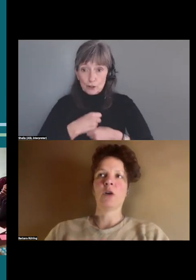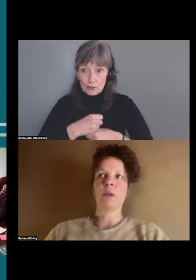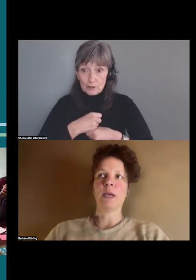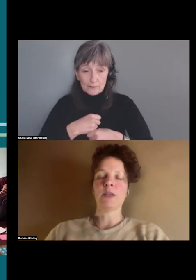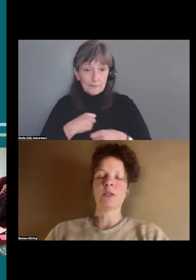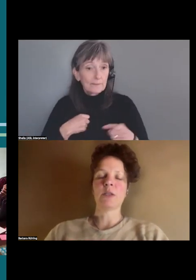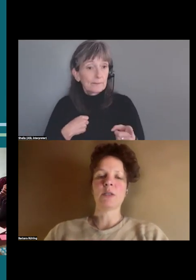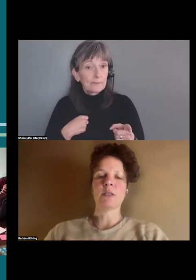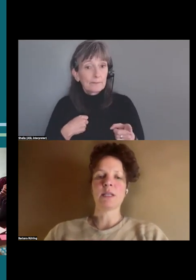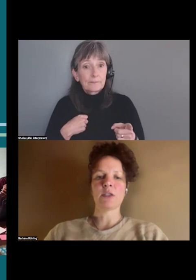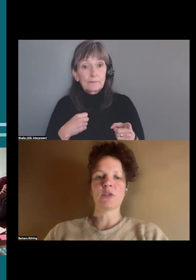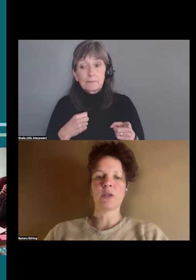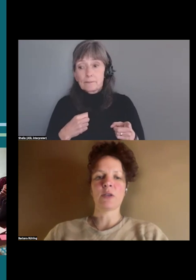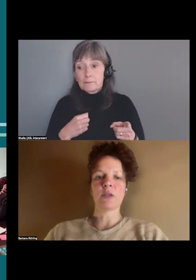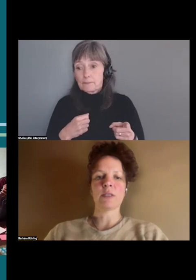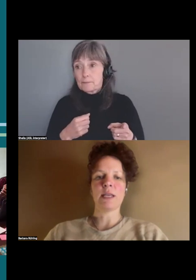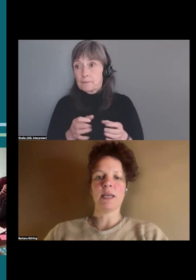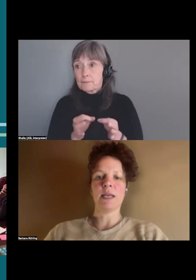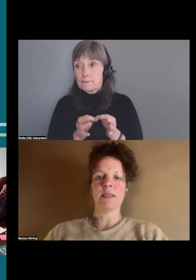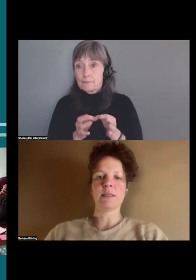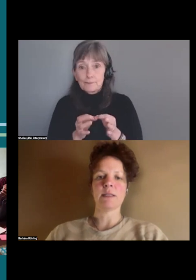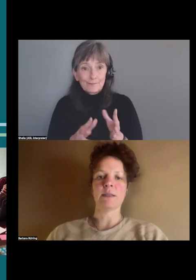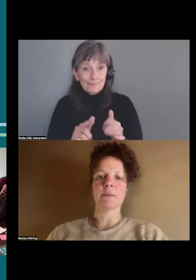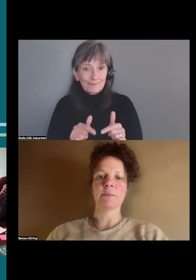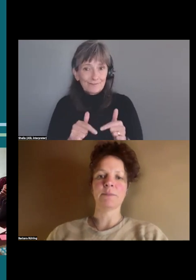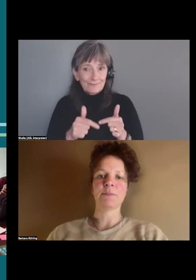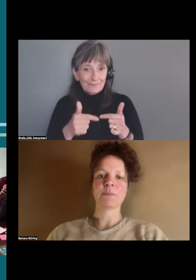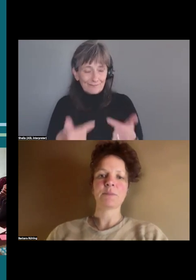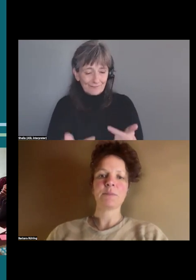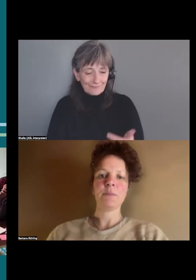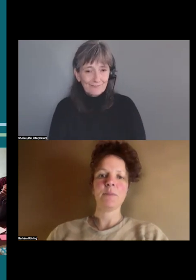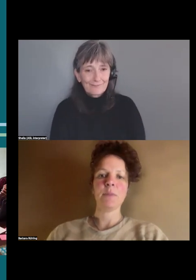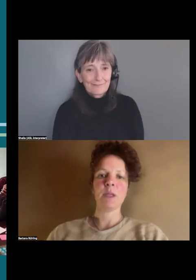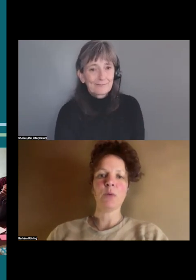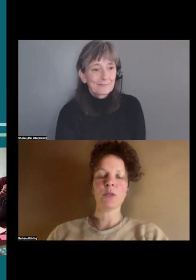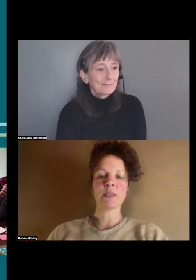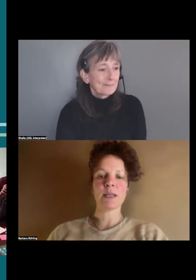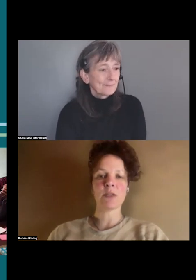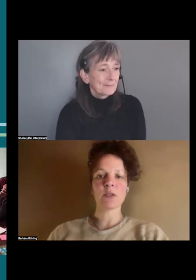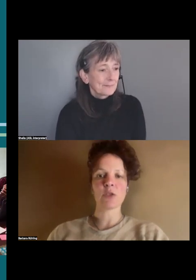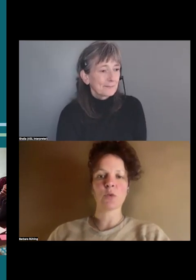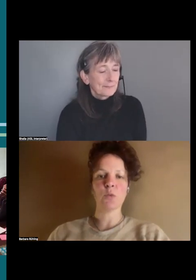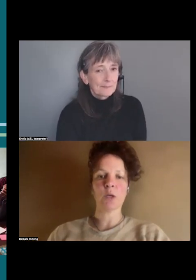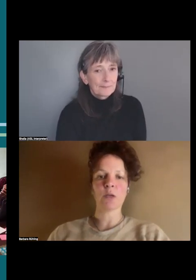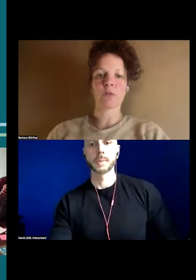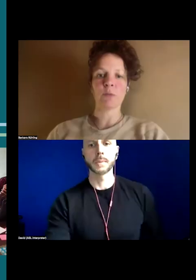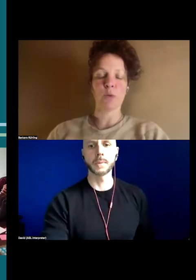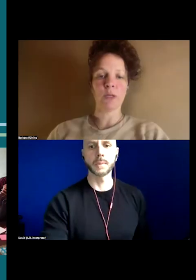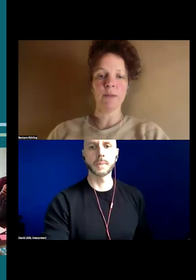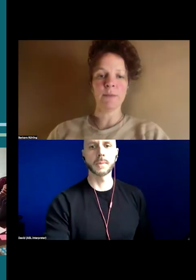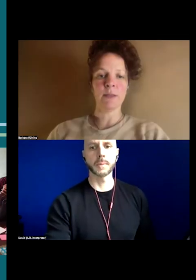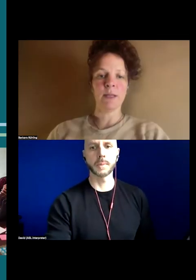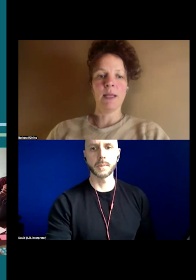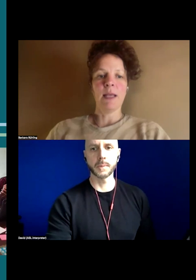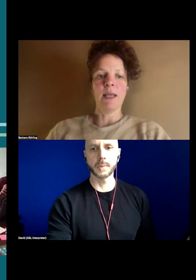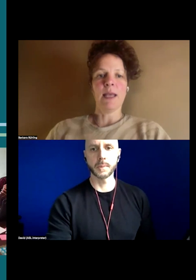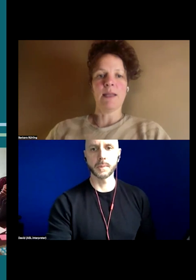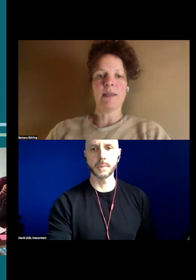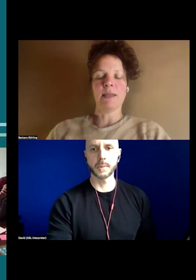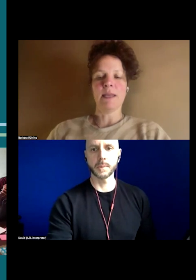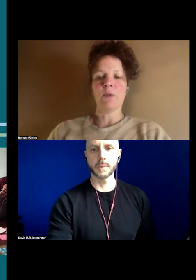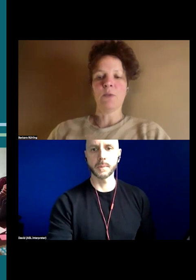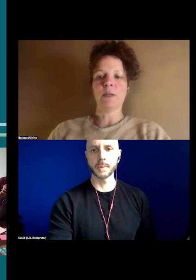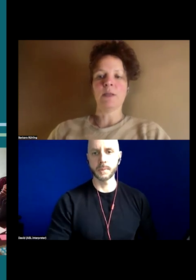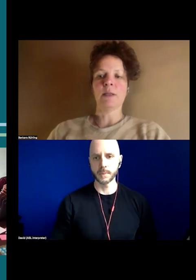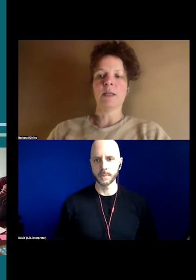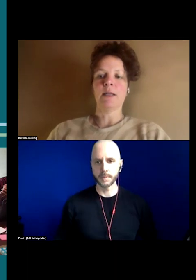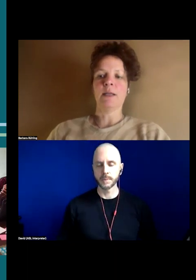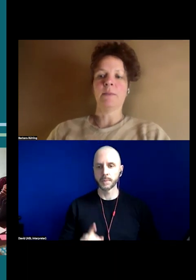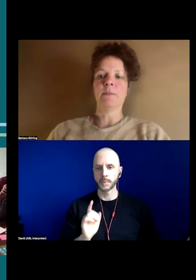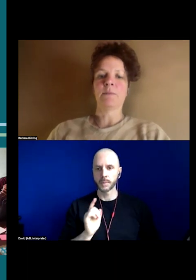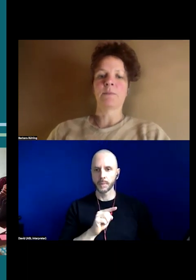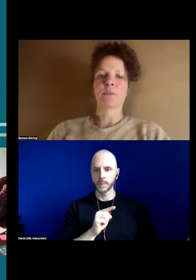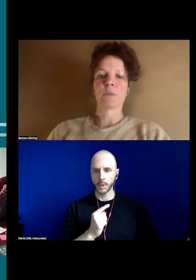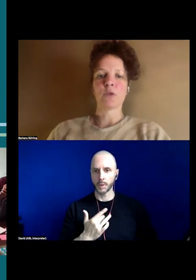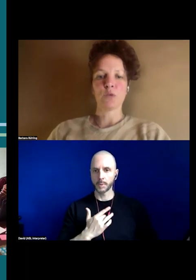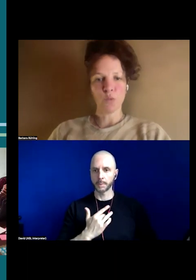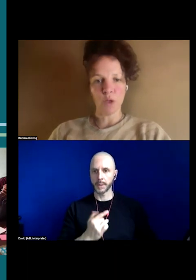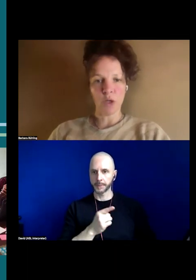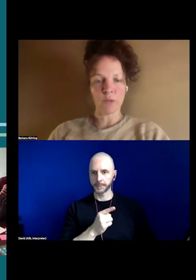copy editors, illustrators, and book designers who work remotely, and they will do a lot of